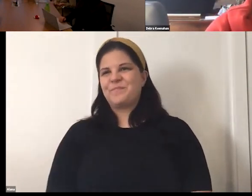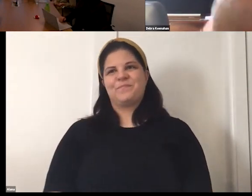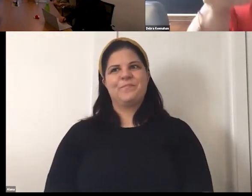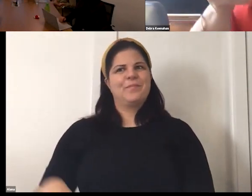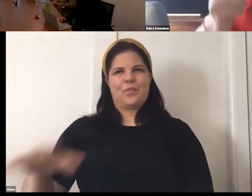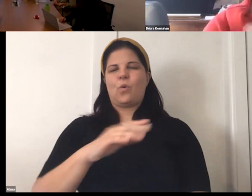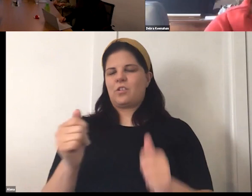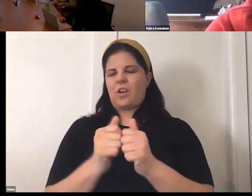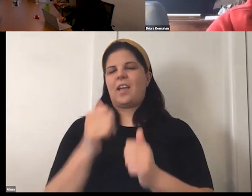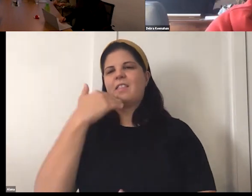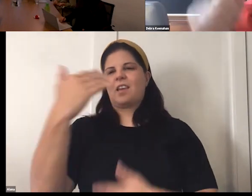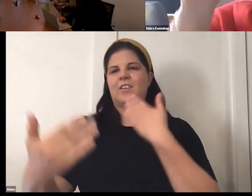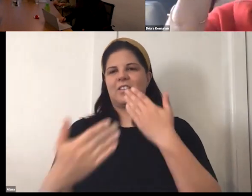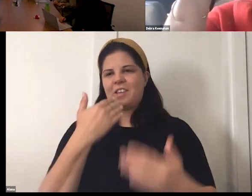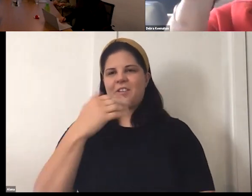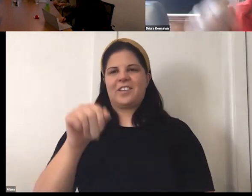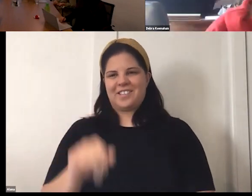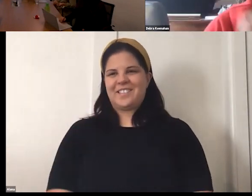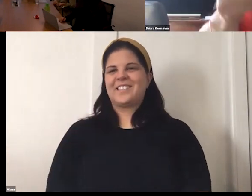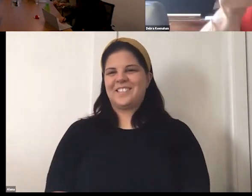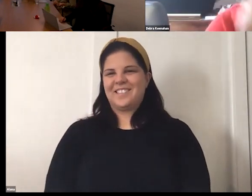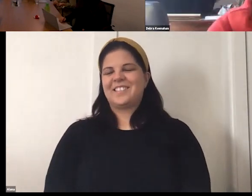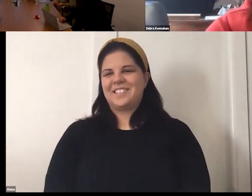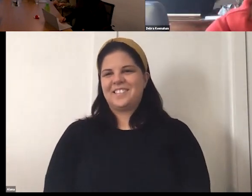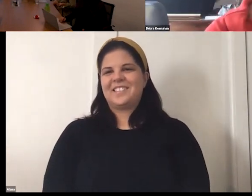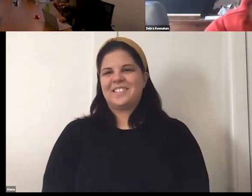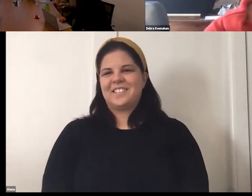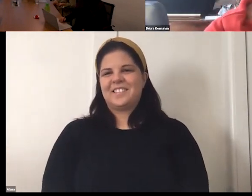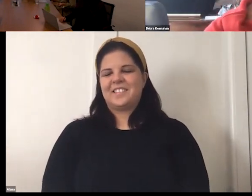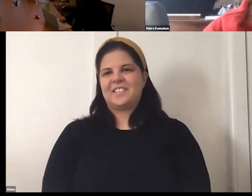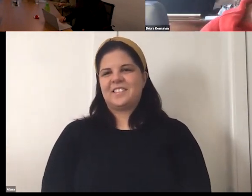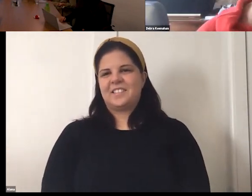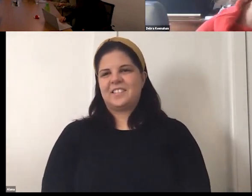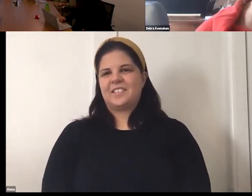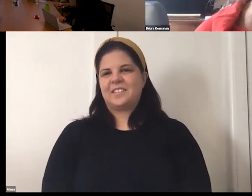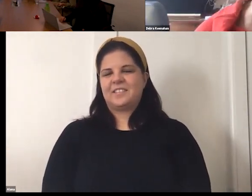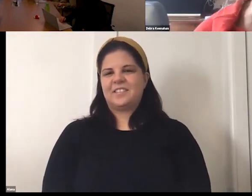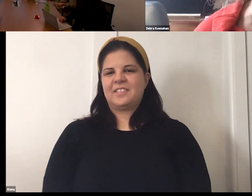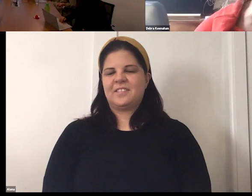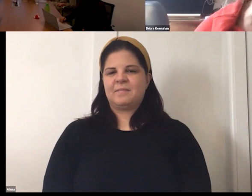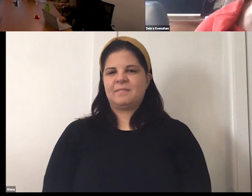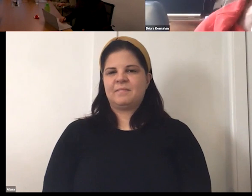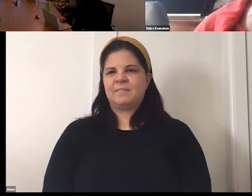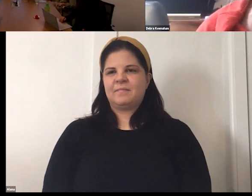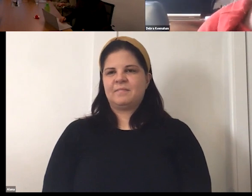Yes, we certainly do. Are there any other questions?